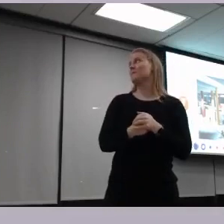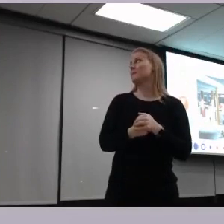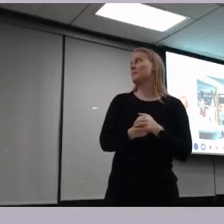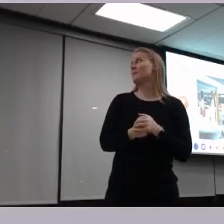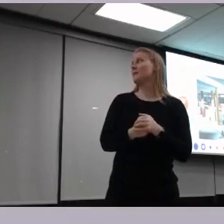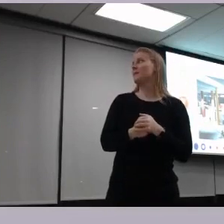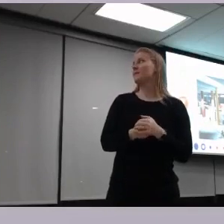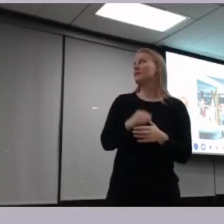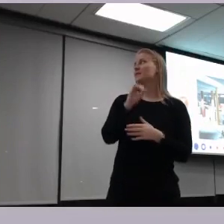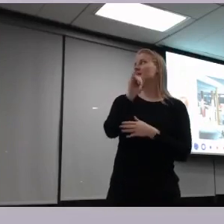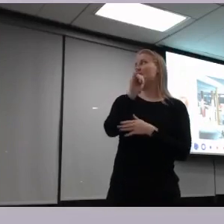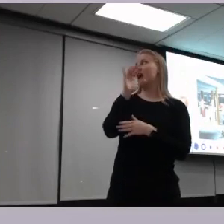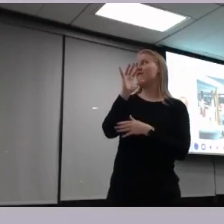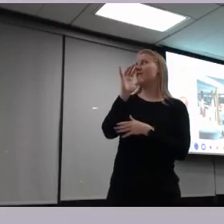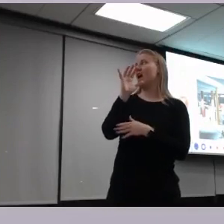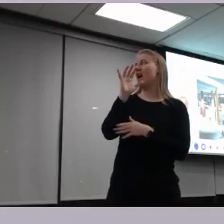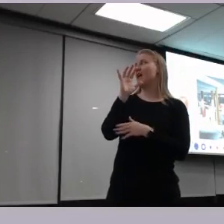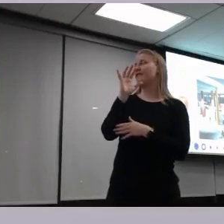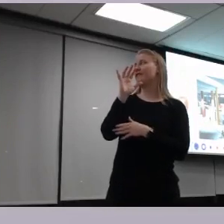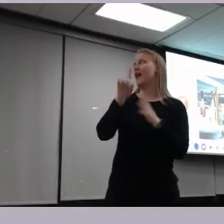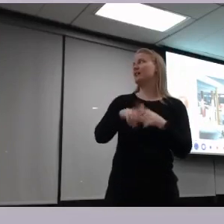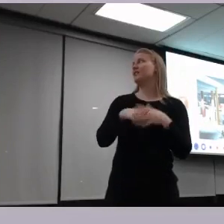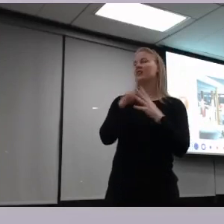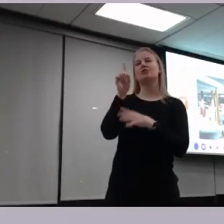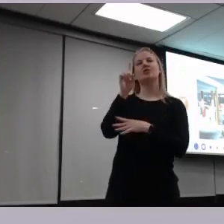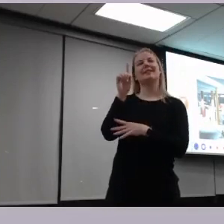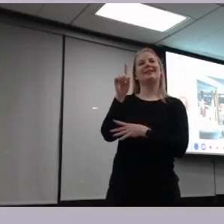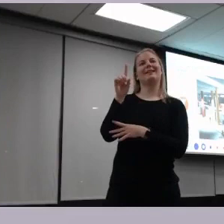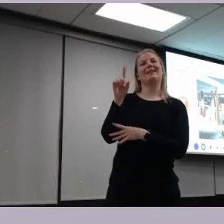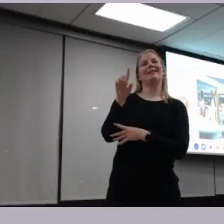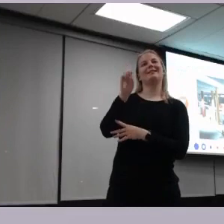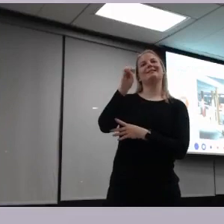activation in Seattle, Washington on this project has a lot of good lessons